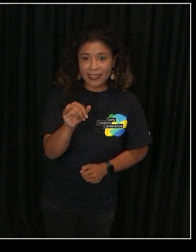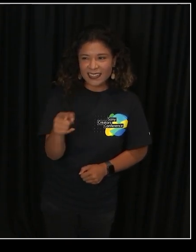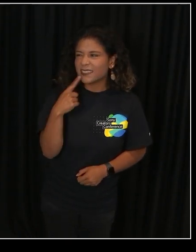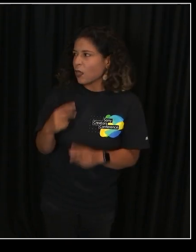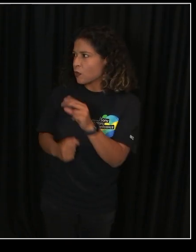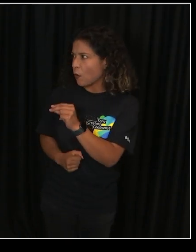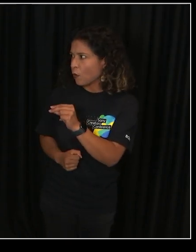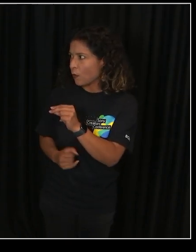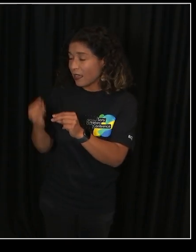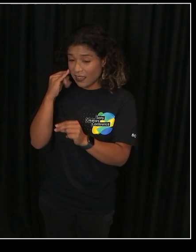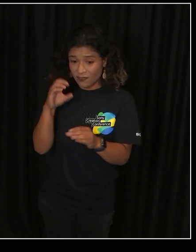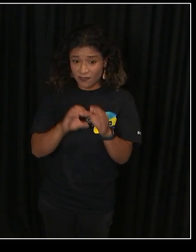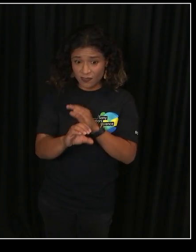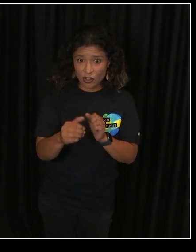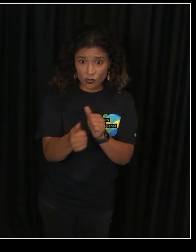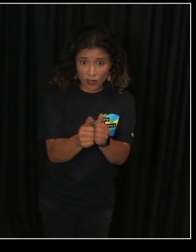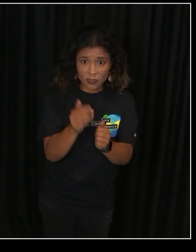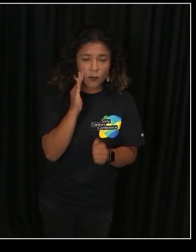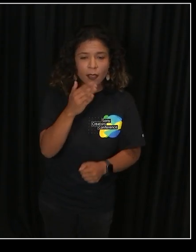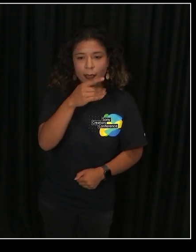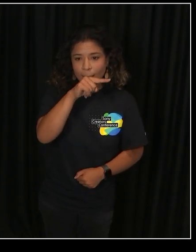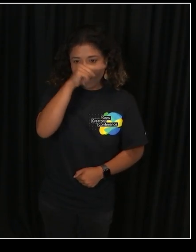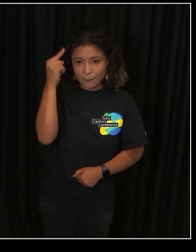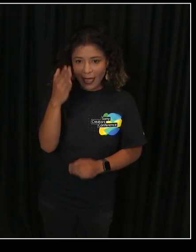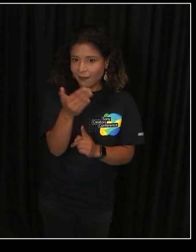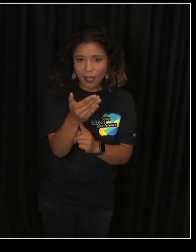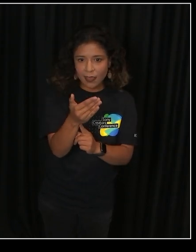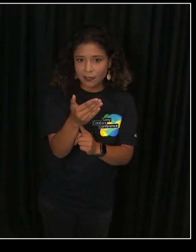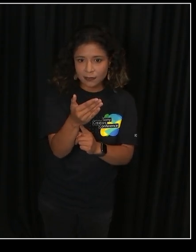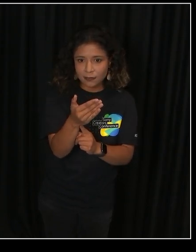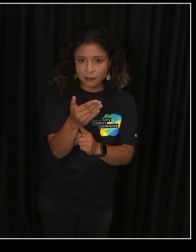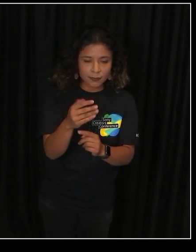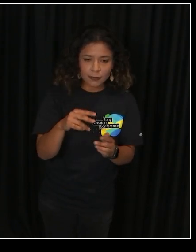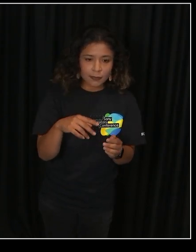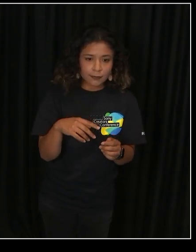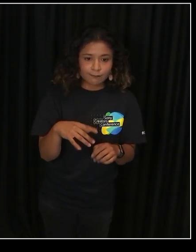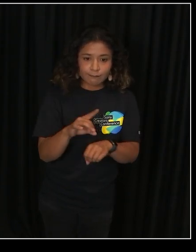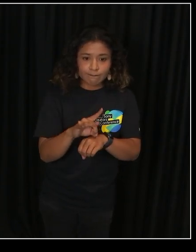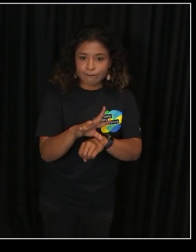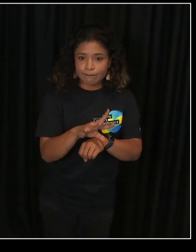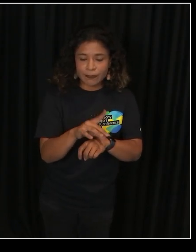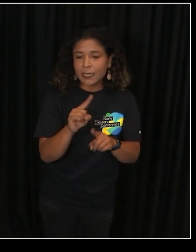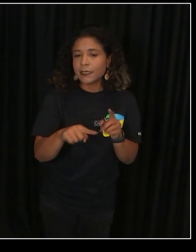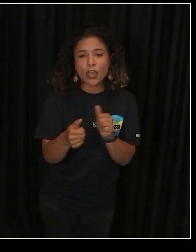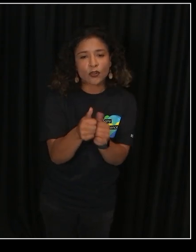in the race, you'd get a black flag, which means you're kicked out of the race. You can't race theseagainst the top drivers.